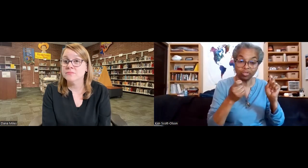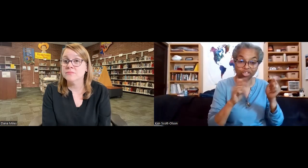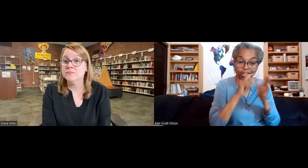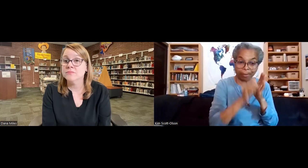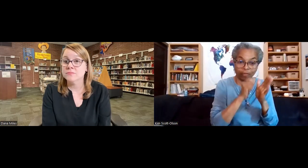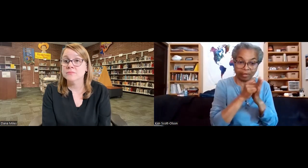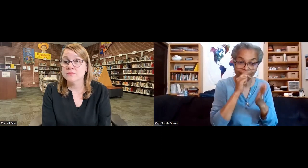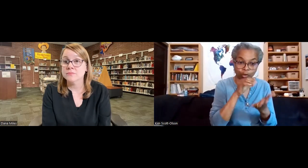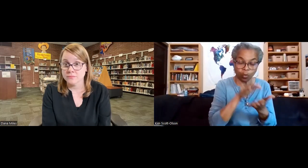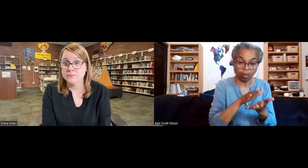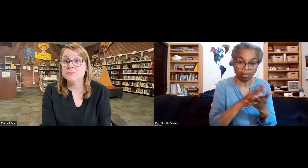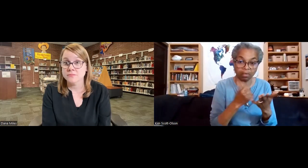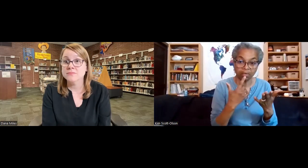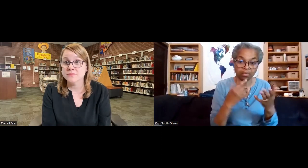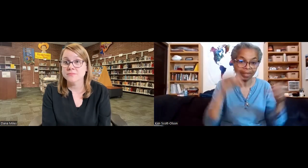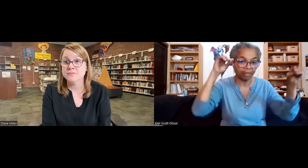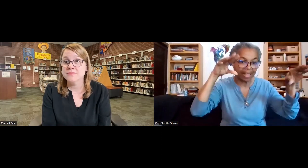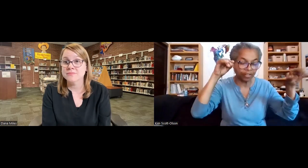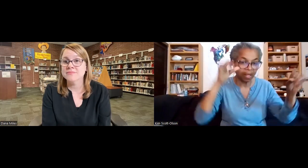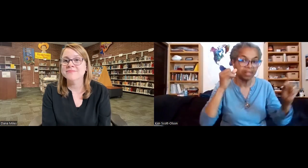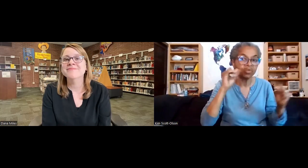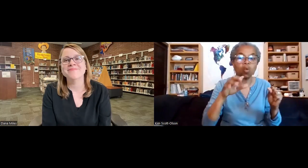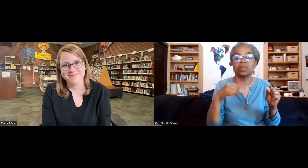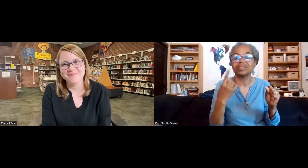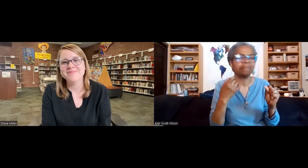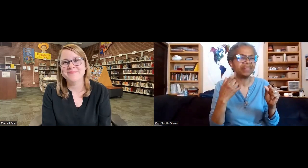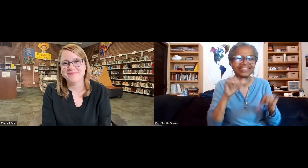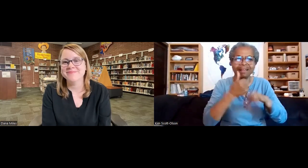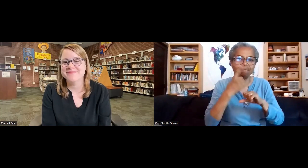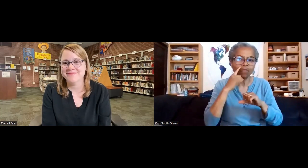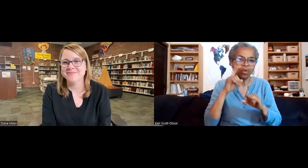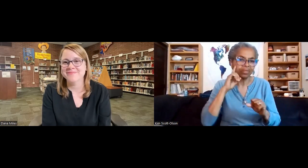about changing class periods, you can also flash the lights or something